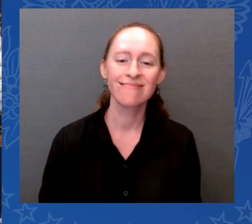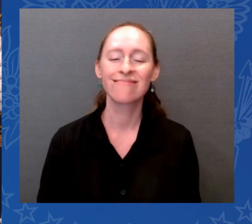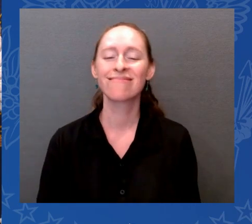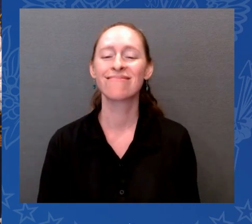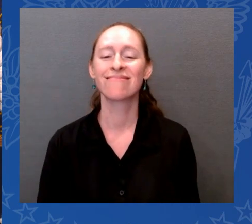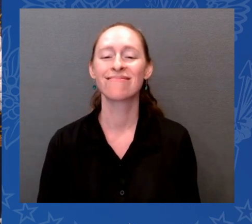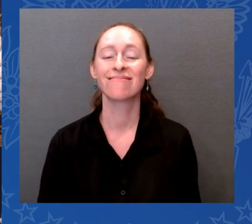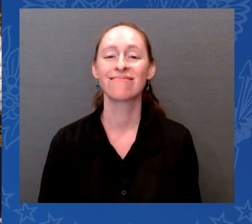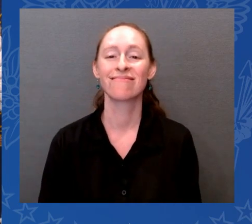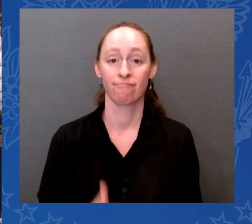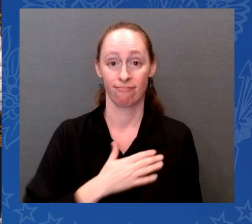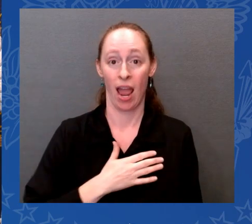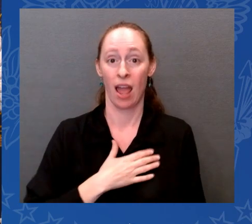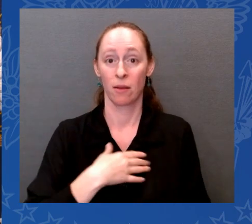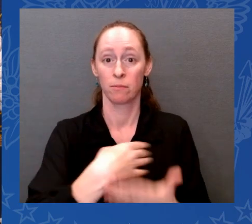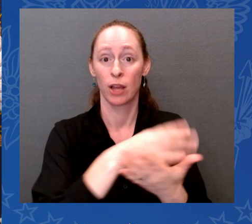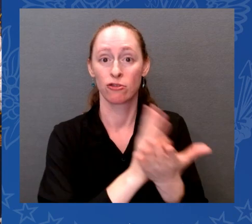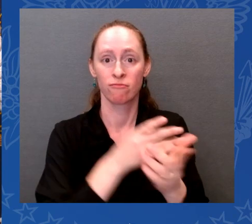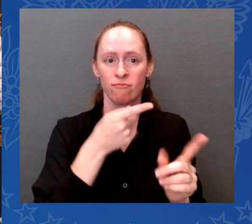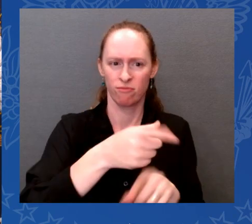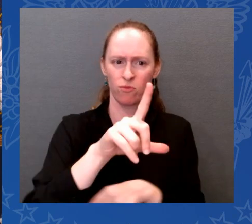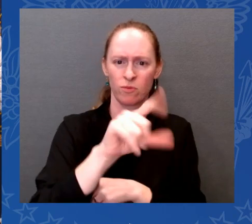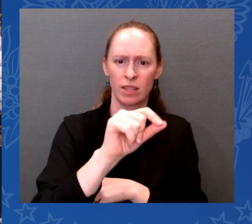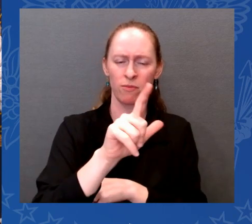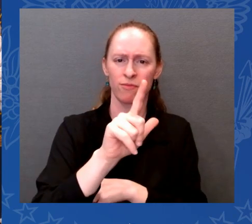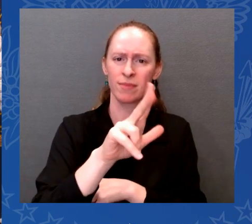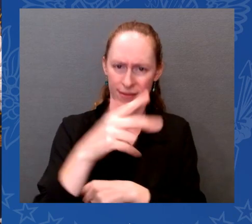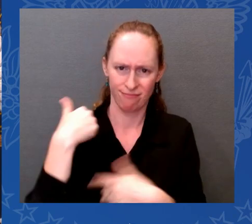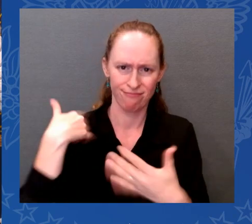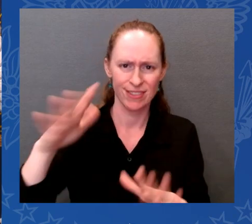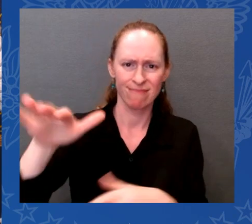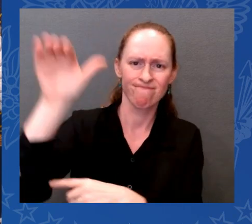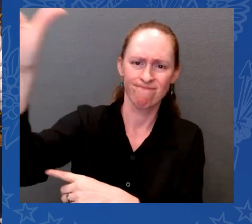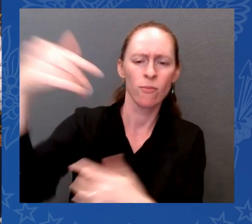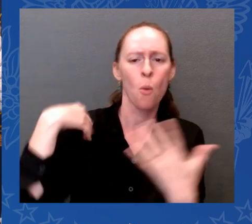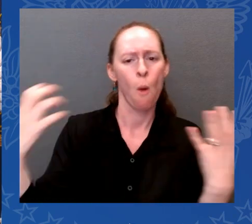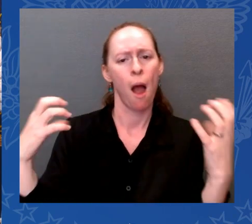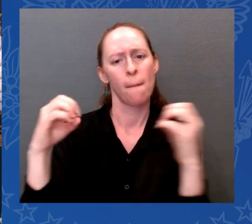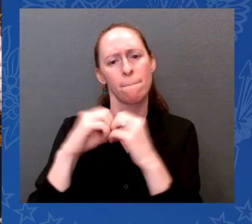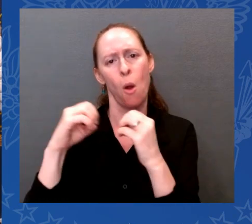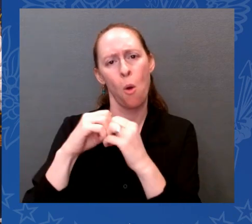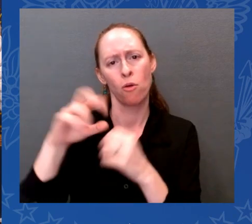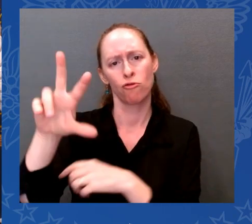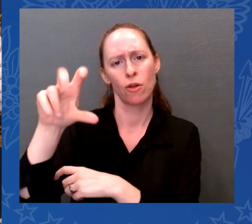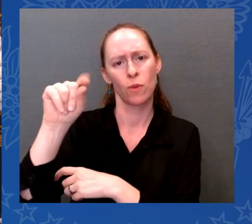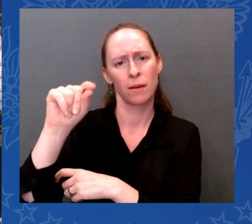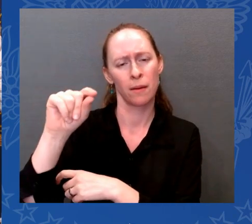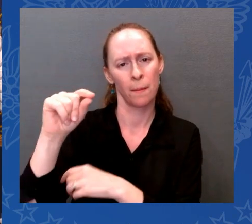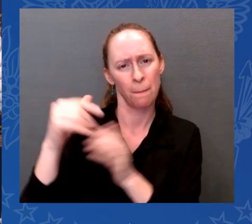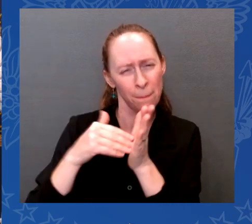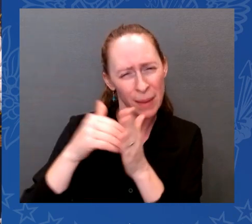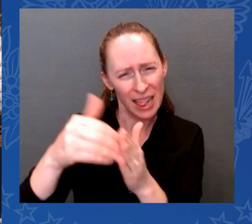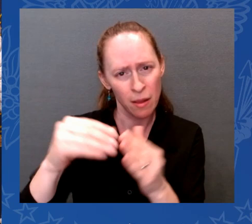by $320 million, which includes money to fund 1,200 more local firefighters in the field,